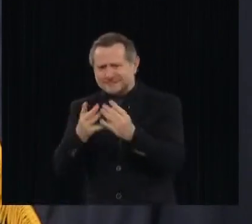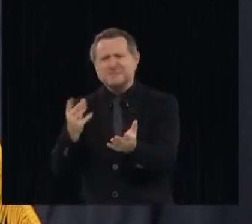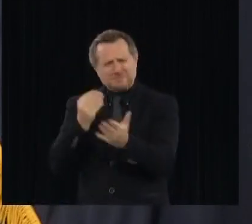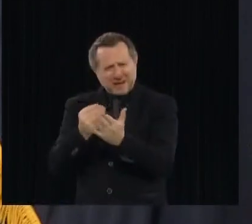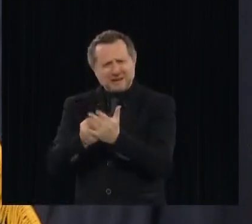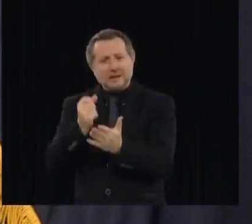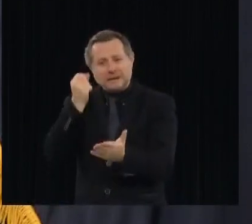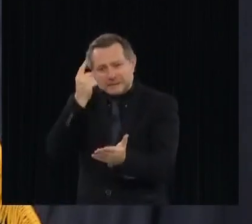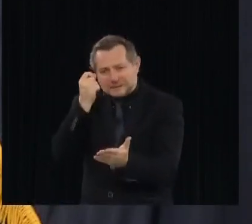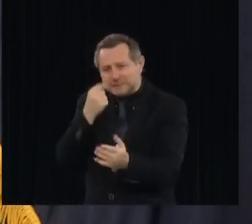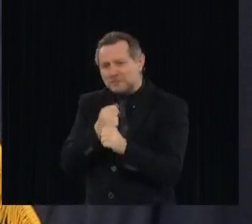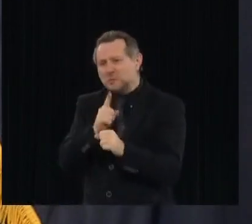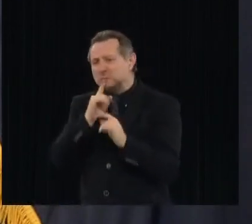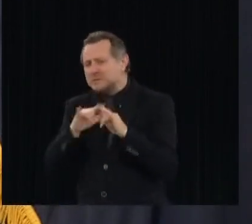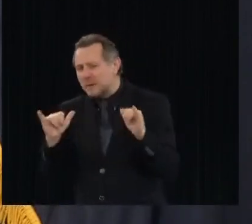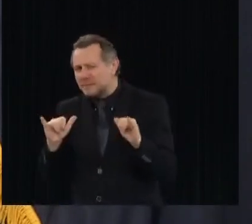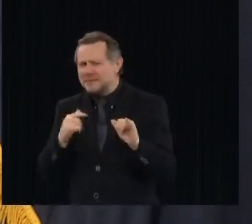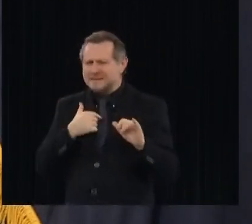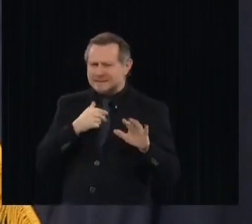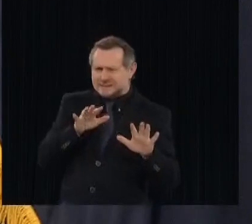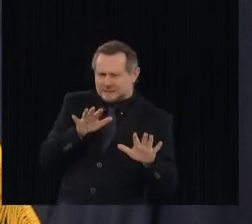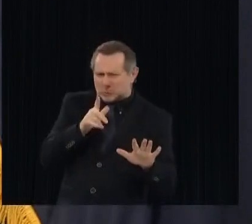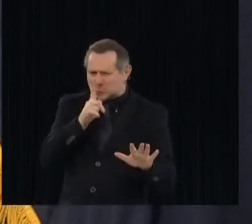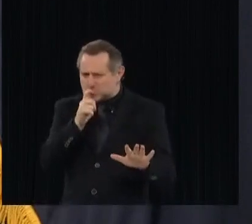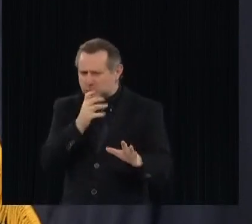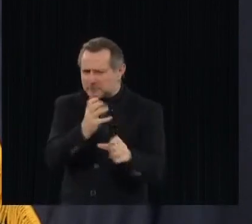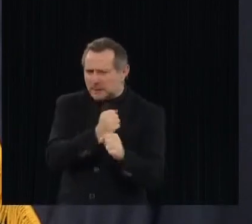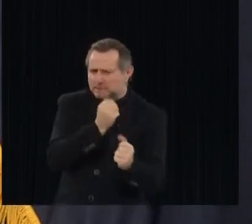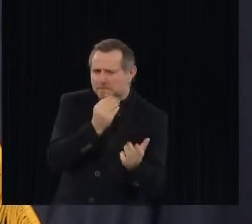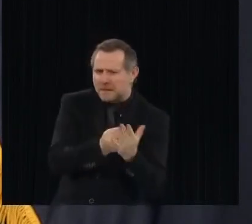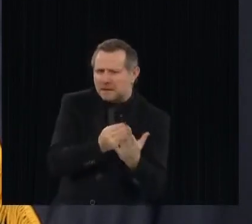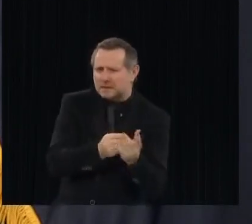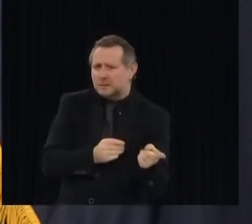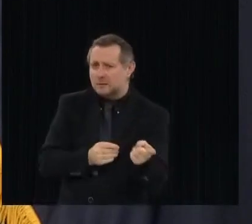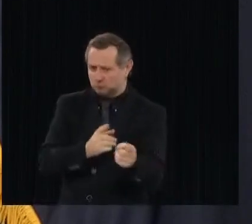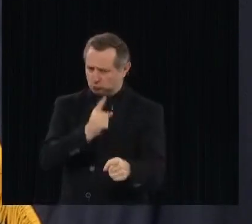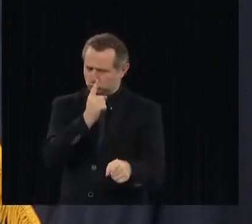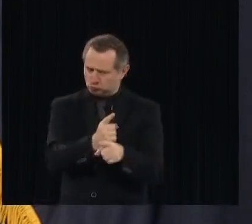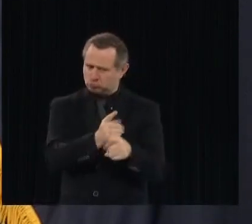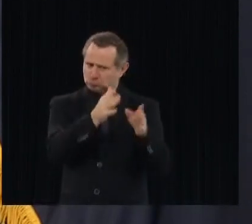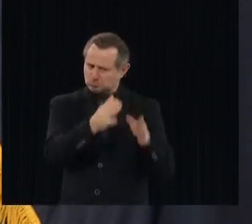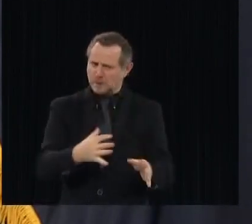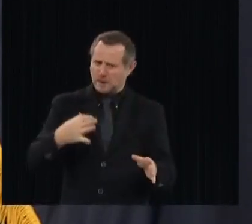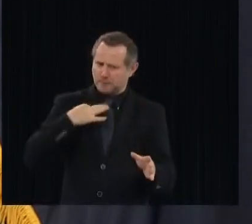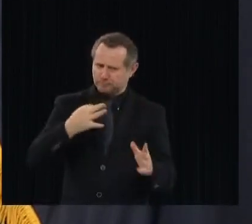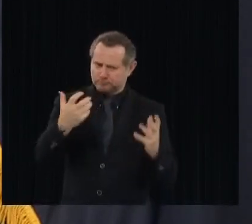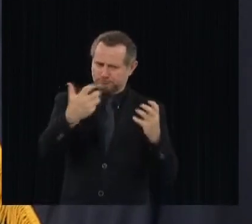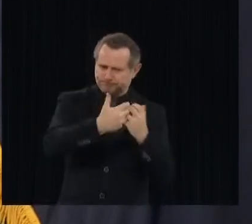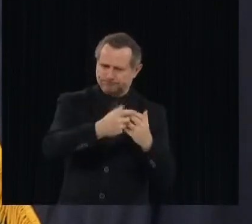AND THAT'S WHY BALANCE IS, YES, GET THE CHECK TOUTS DOOR AS FAST AS YOU CAN.